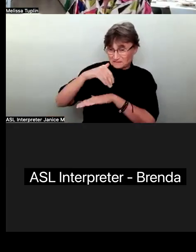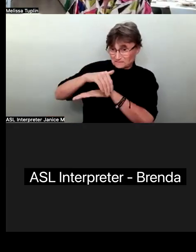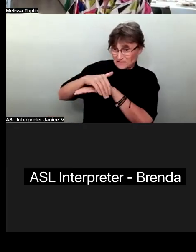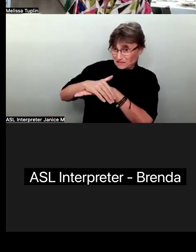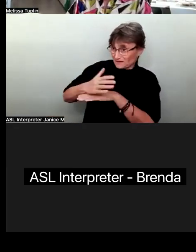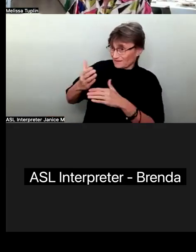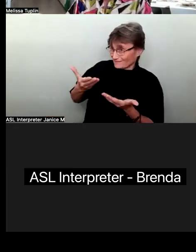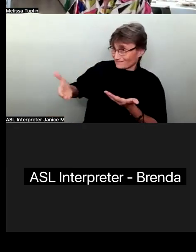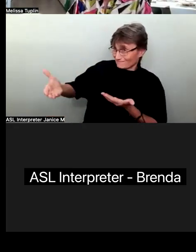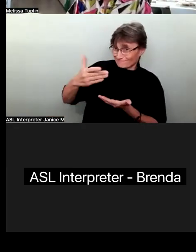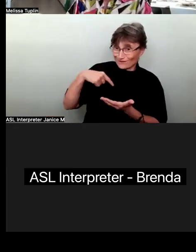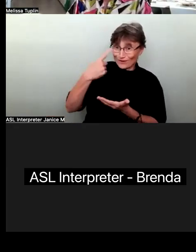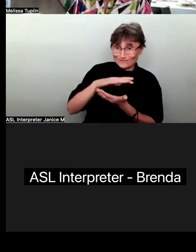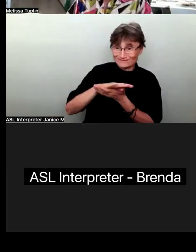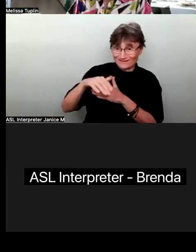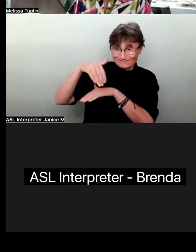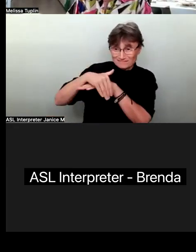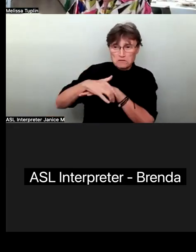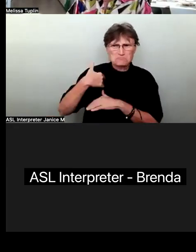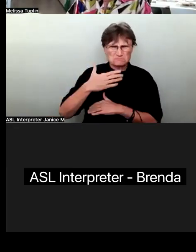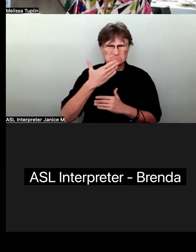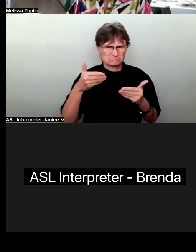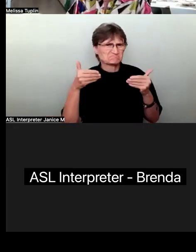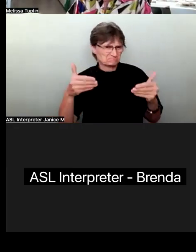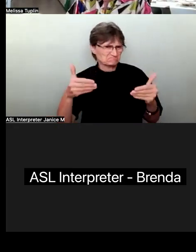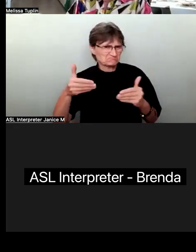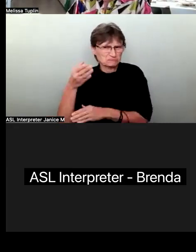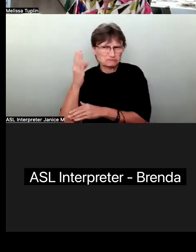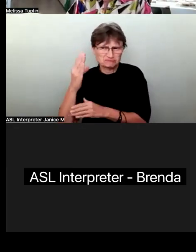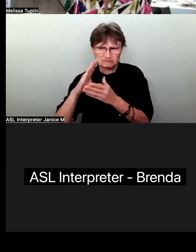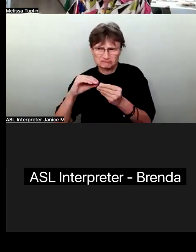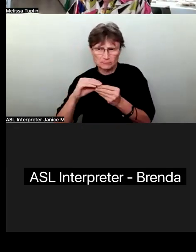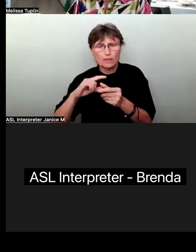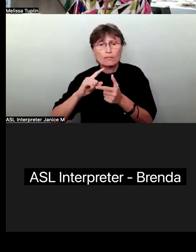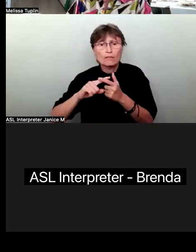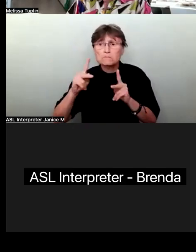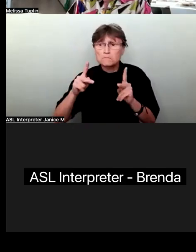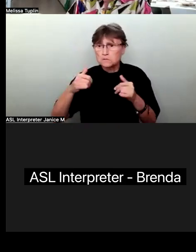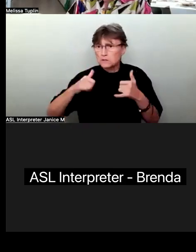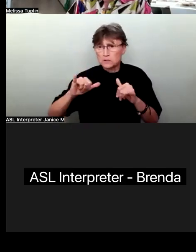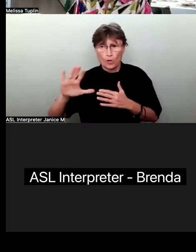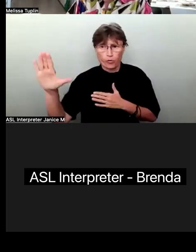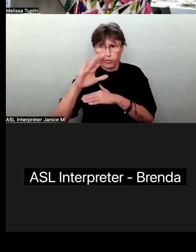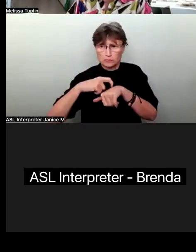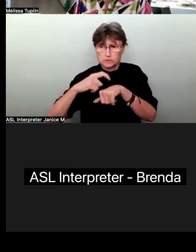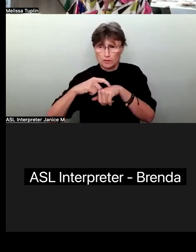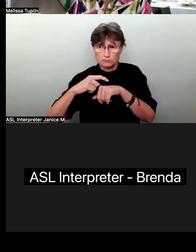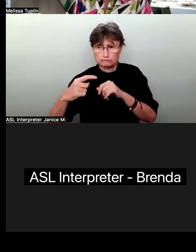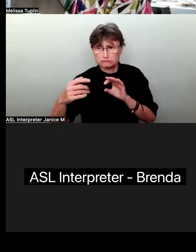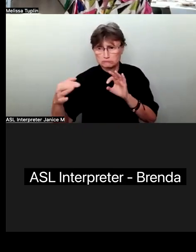So we'll get started and folks can continue to join us as we move along into the presentation.